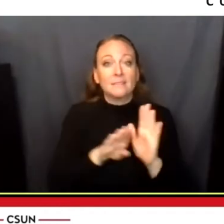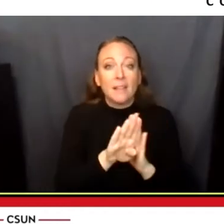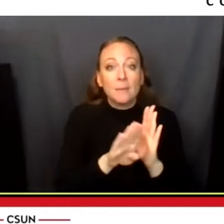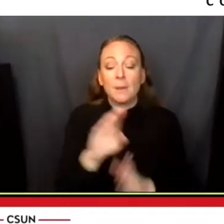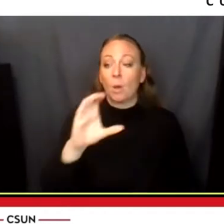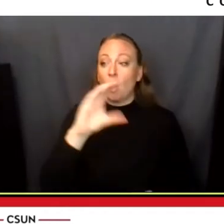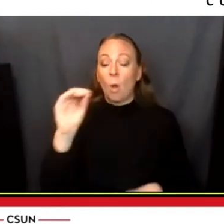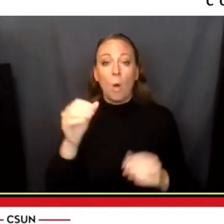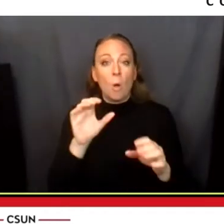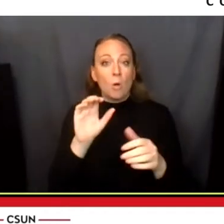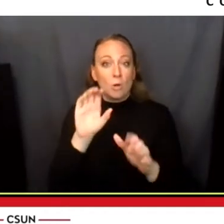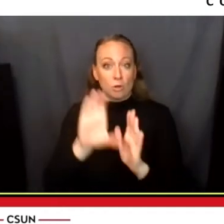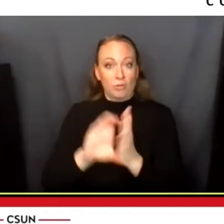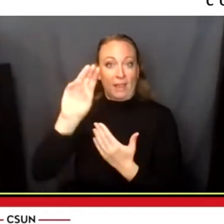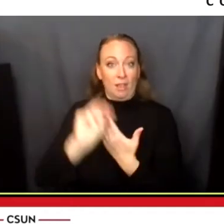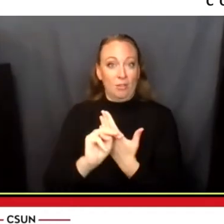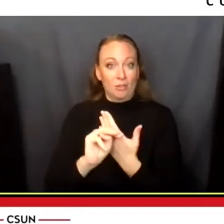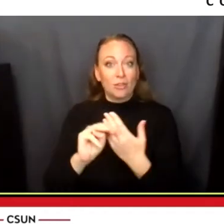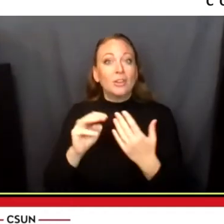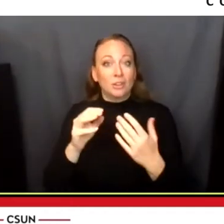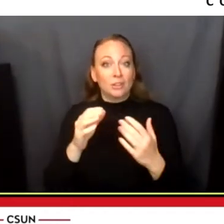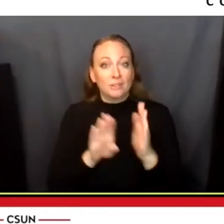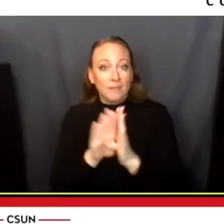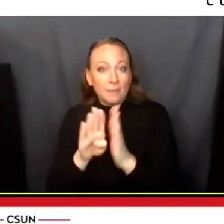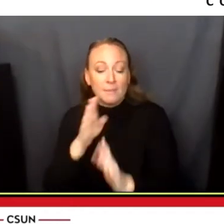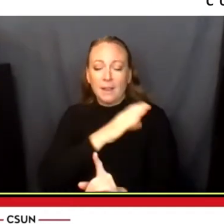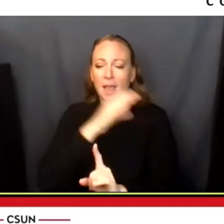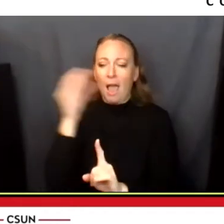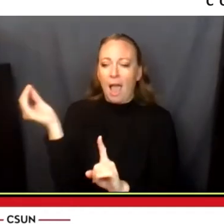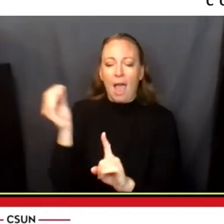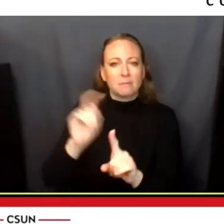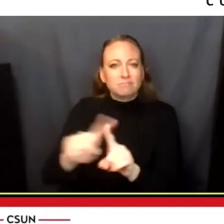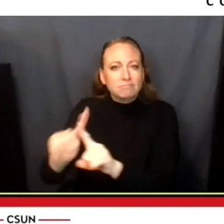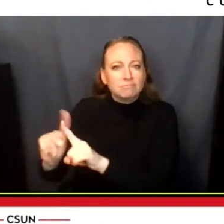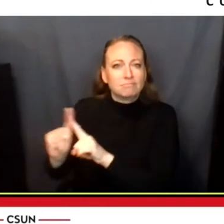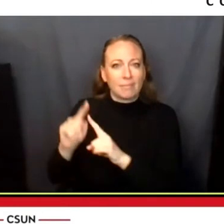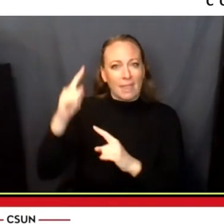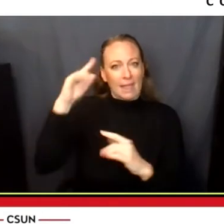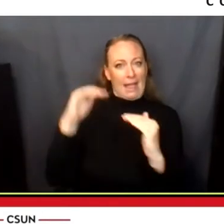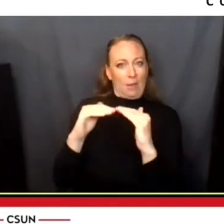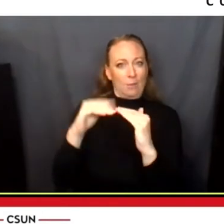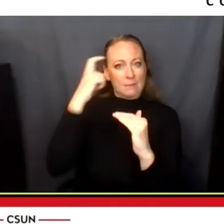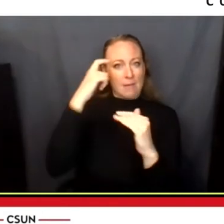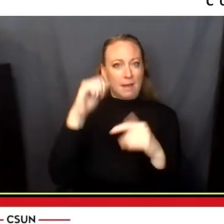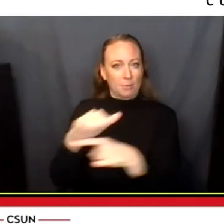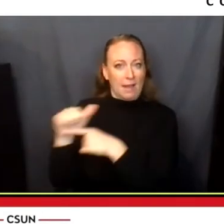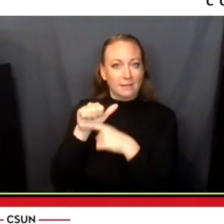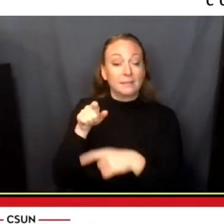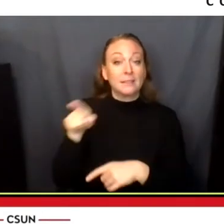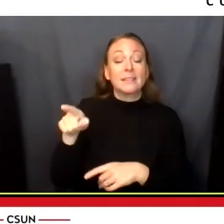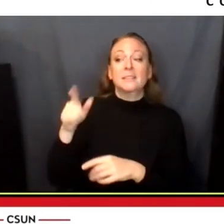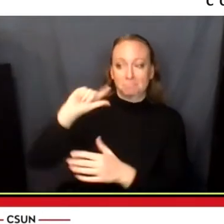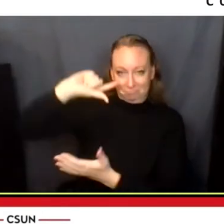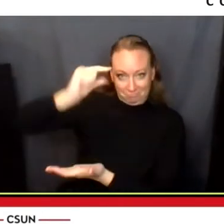and degree attainment through equity minded practices. Dr. Watkins is an alumnus of Cal State, Northridge.